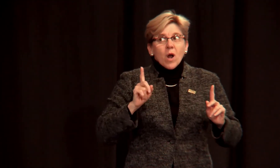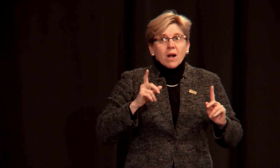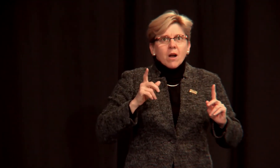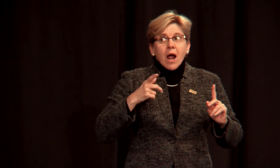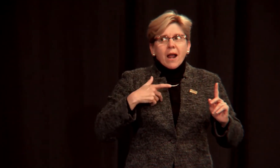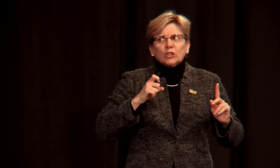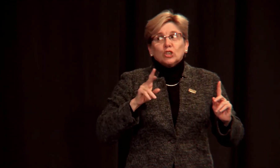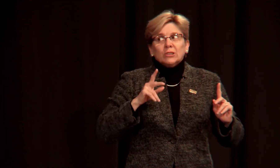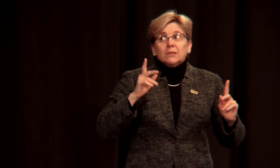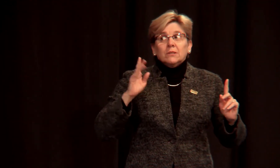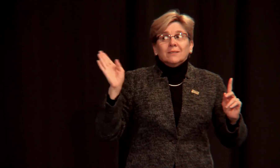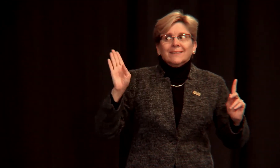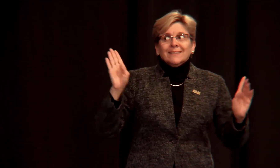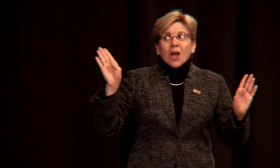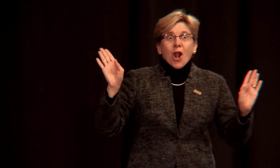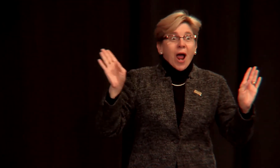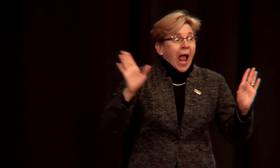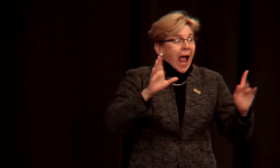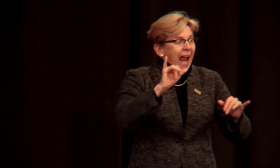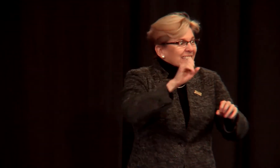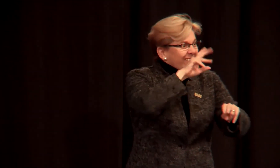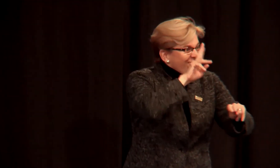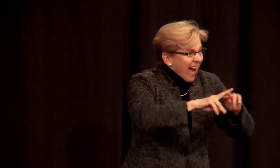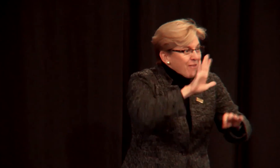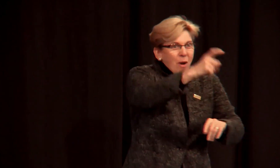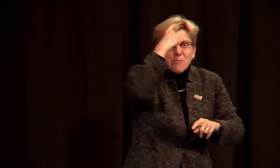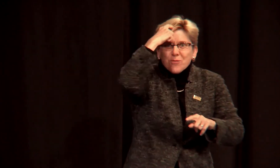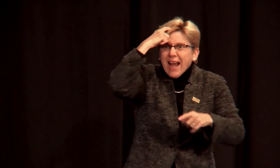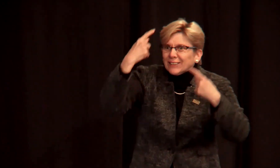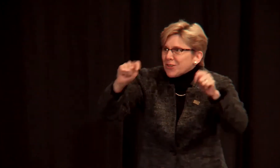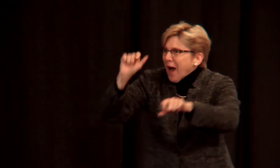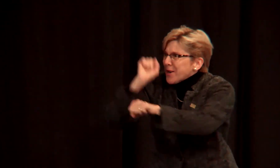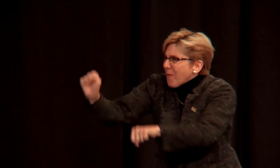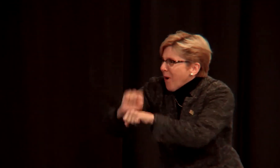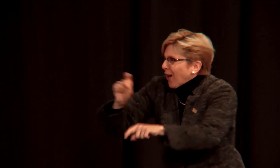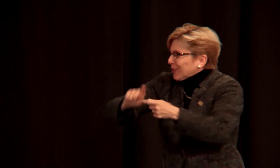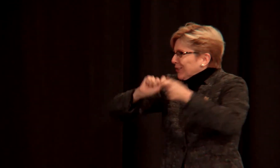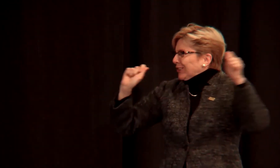We laugh, we see a people attempting to widen their periphery and it's hilarious.